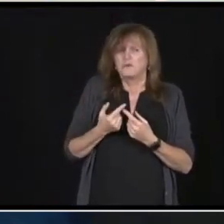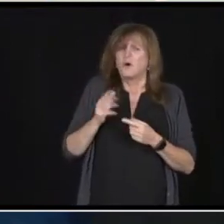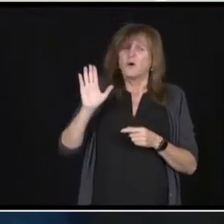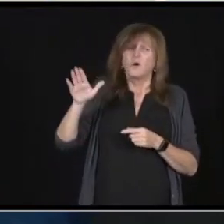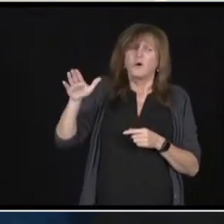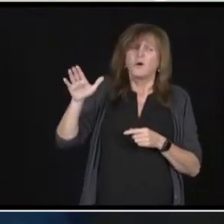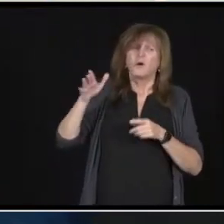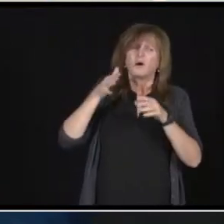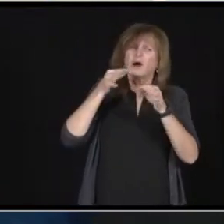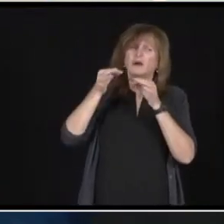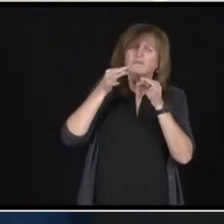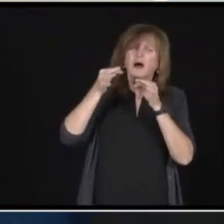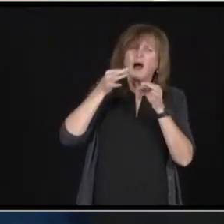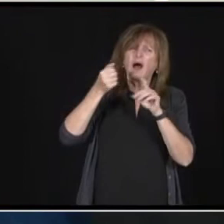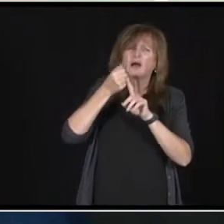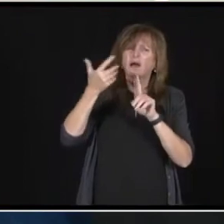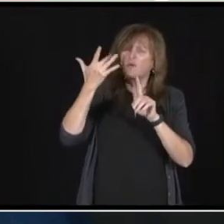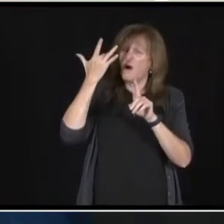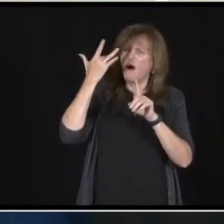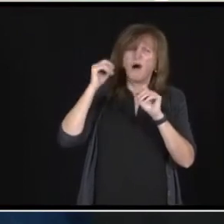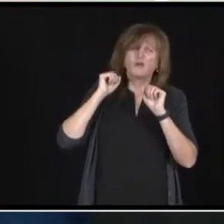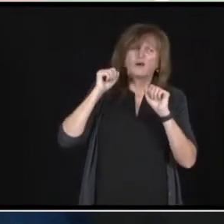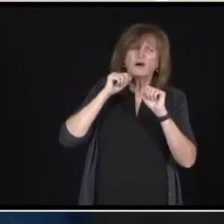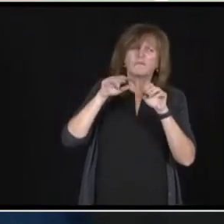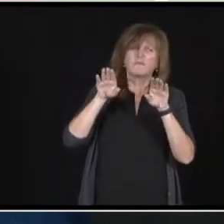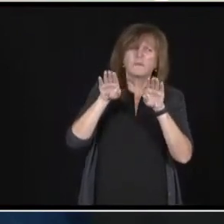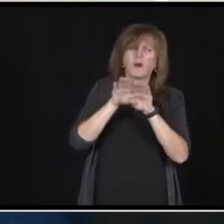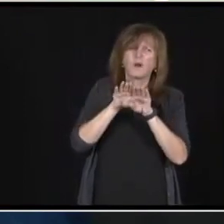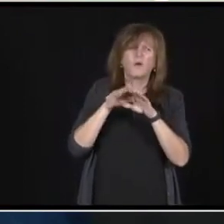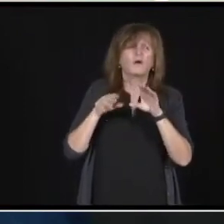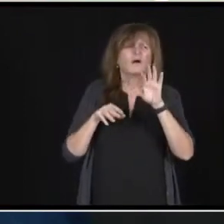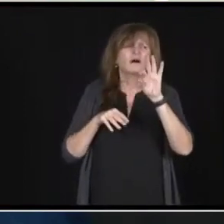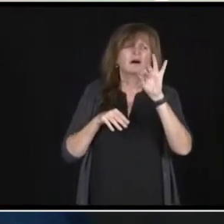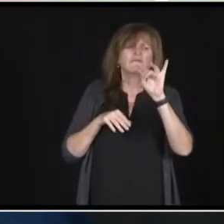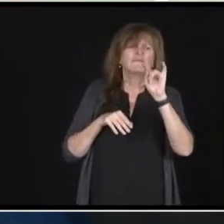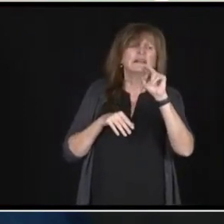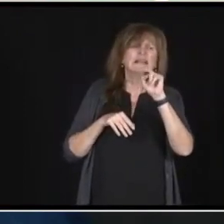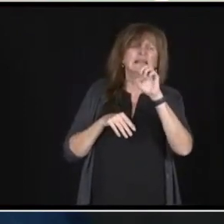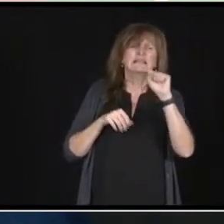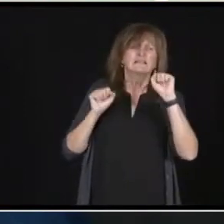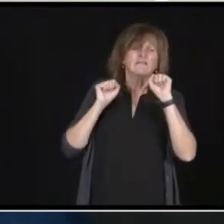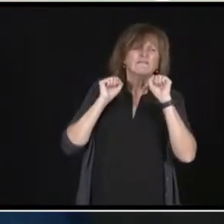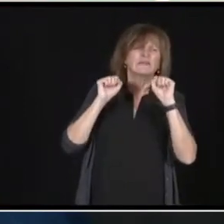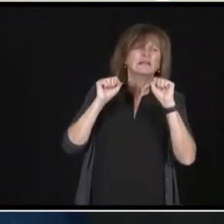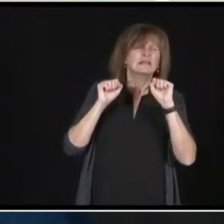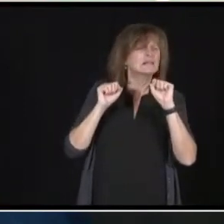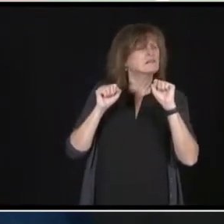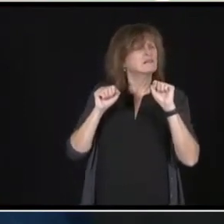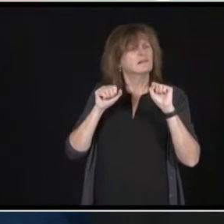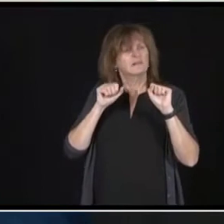single case of COVID across our clientele, please Premier explain to me the evidence behind gyms, not fitness facilities, group